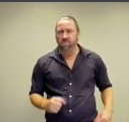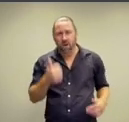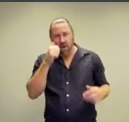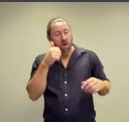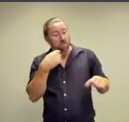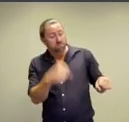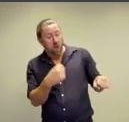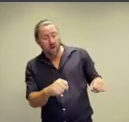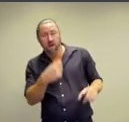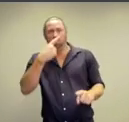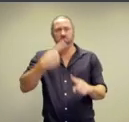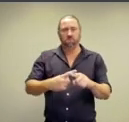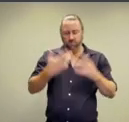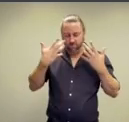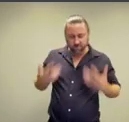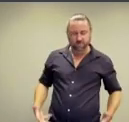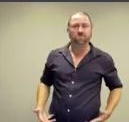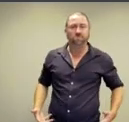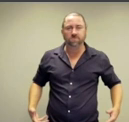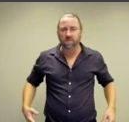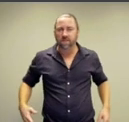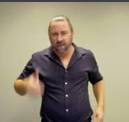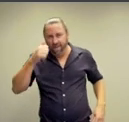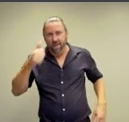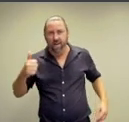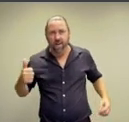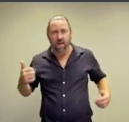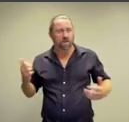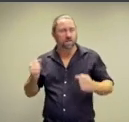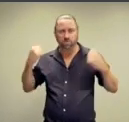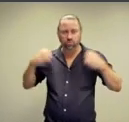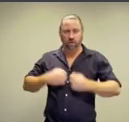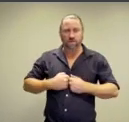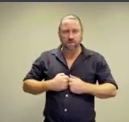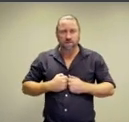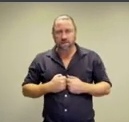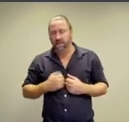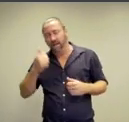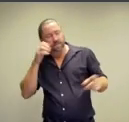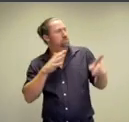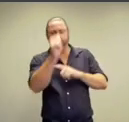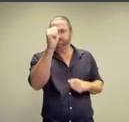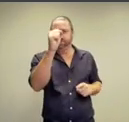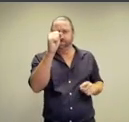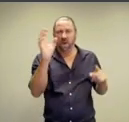association with motorbikes himself and adorned in these, you know, striking